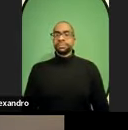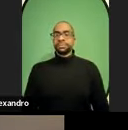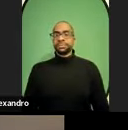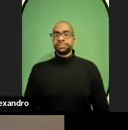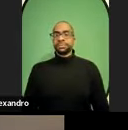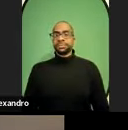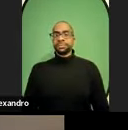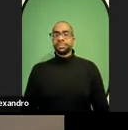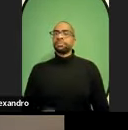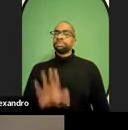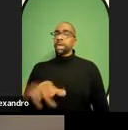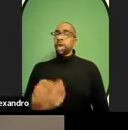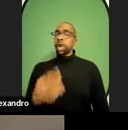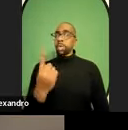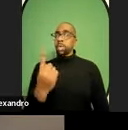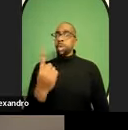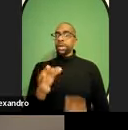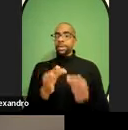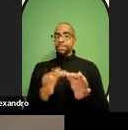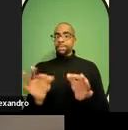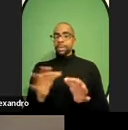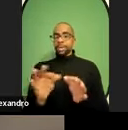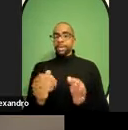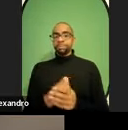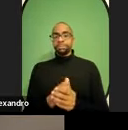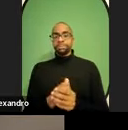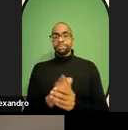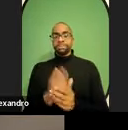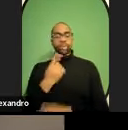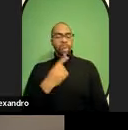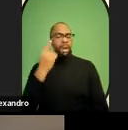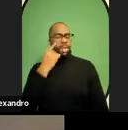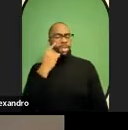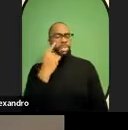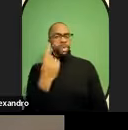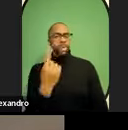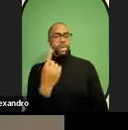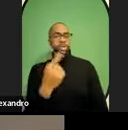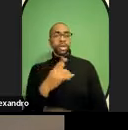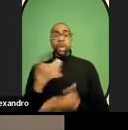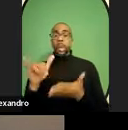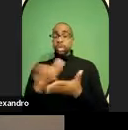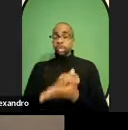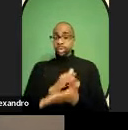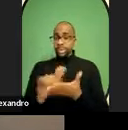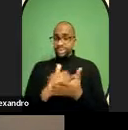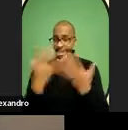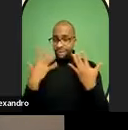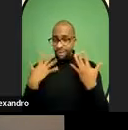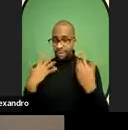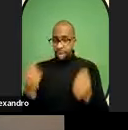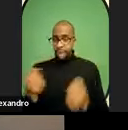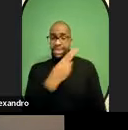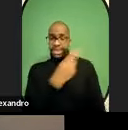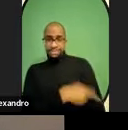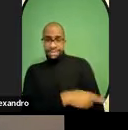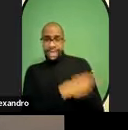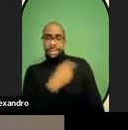Thank you. I see, Joanne on this you. I see, Joanne on the screen. you know, maybe a couple you know, maybe a couple of comments. number one Number one, I think too often Number one, I think, to, on that note on New York City